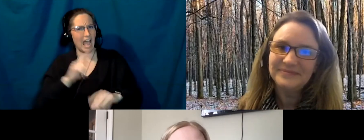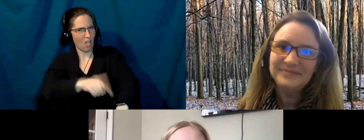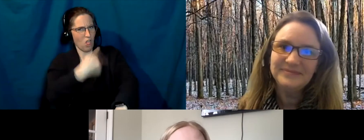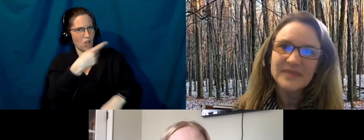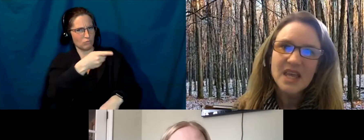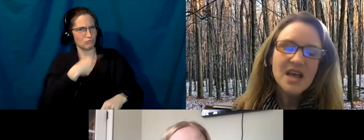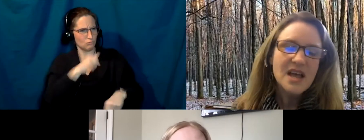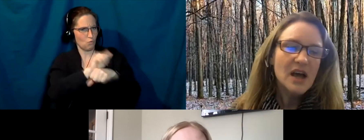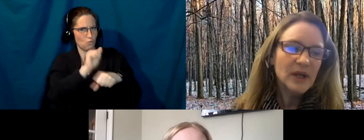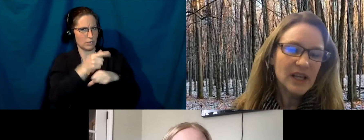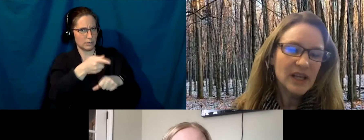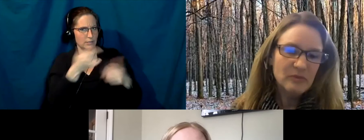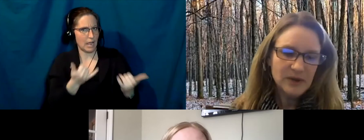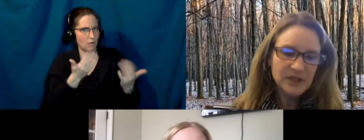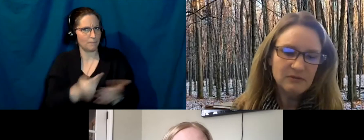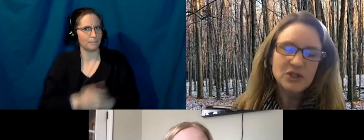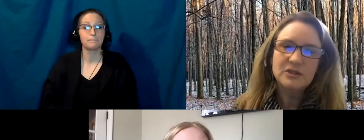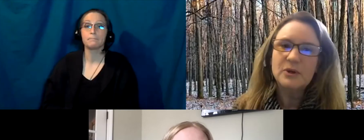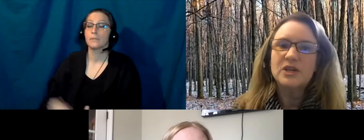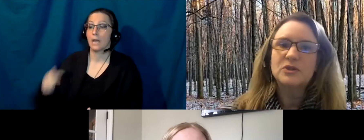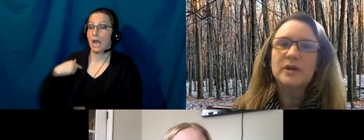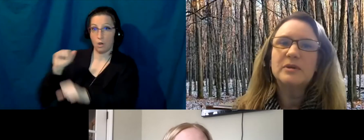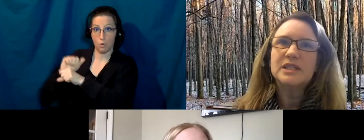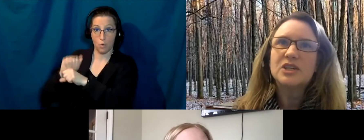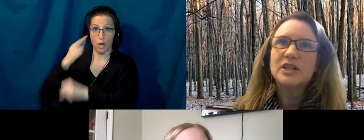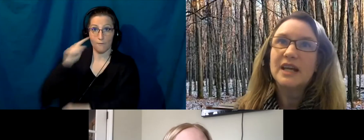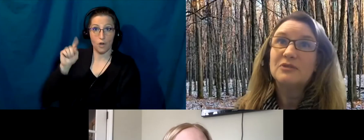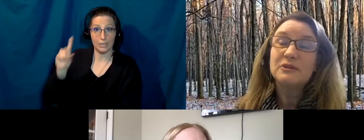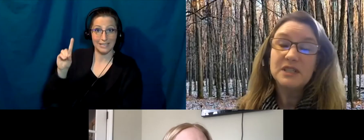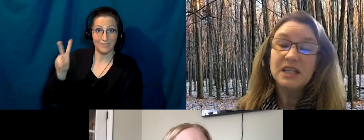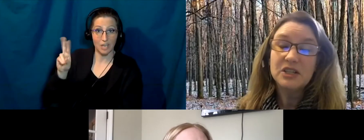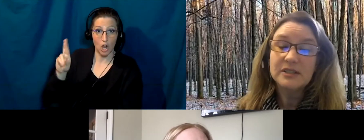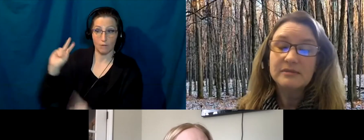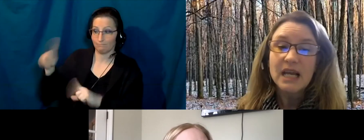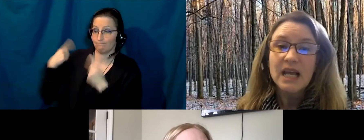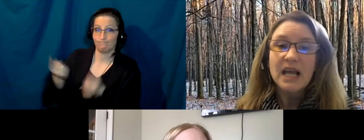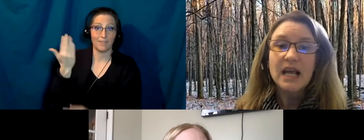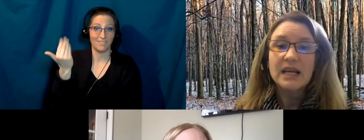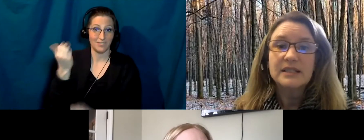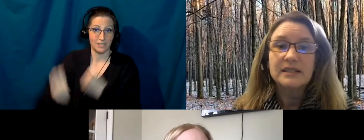Andrea: Well I've been with the Division of Vocational Rehabilitation now 15 years and